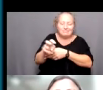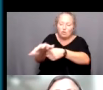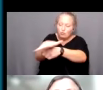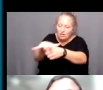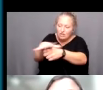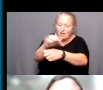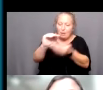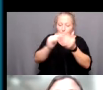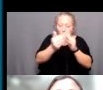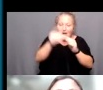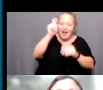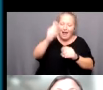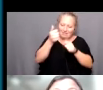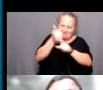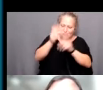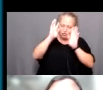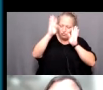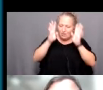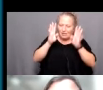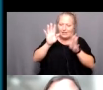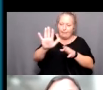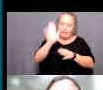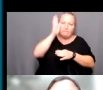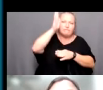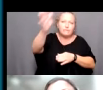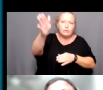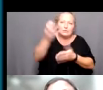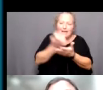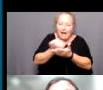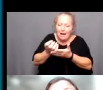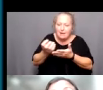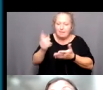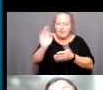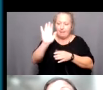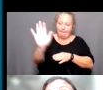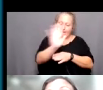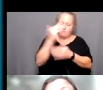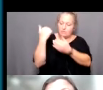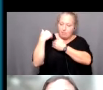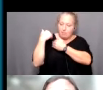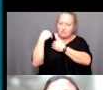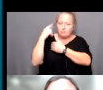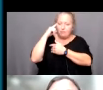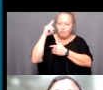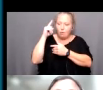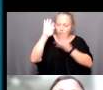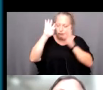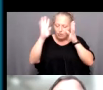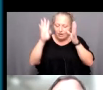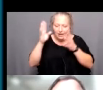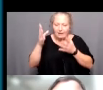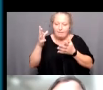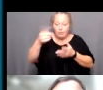Regions. Communities need to be the creators of their future economy. they're responsible for that creating, and